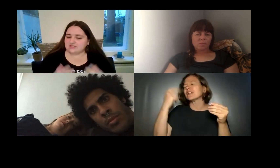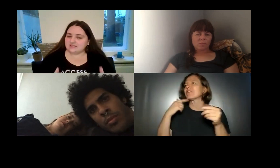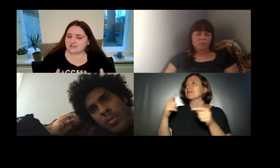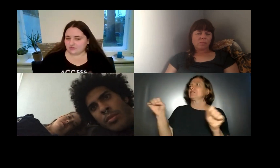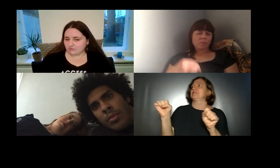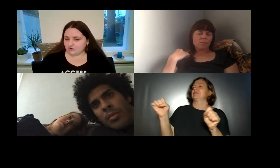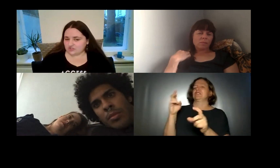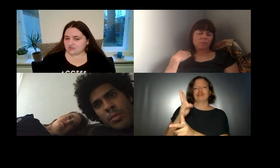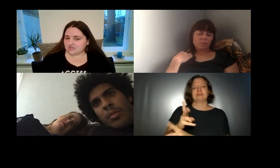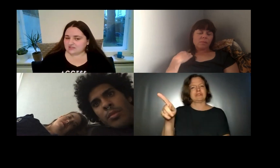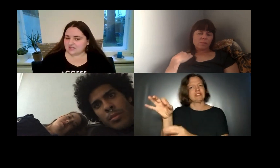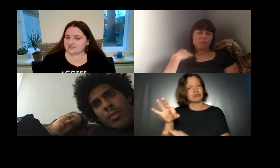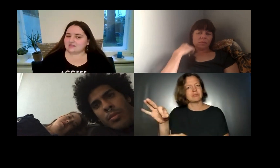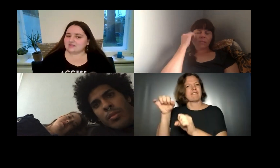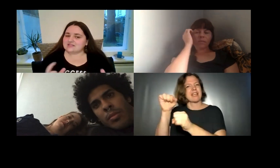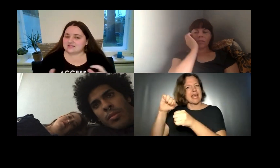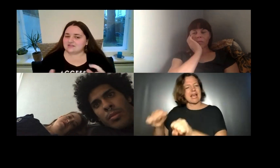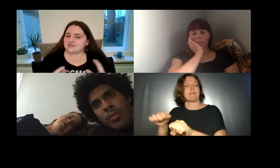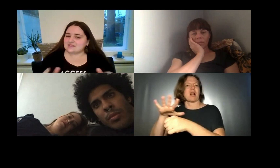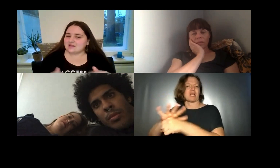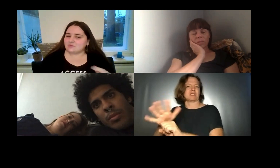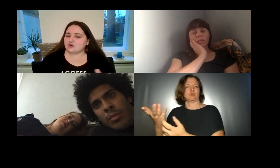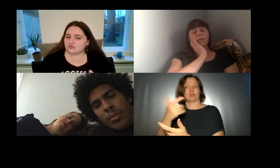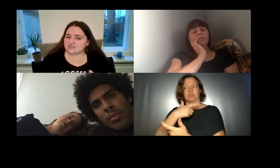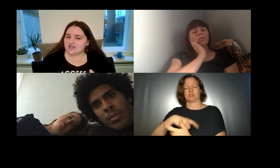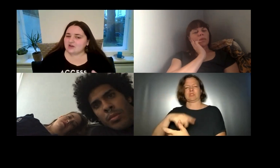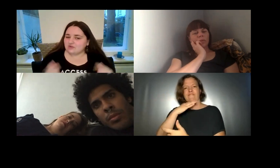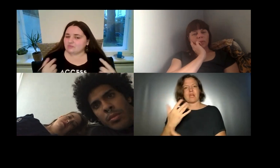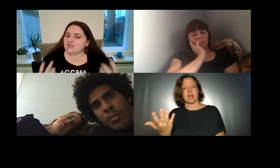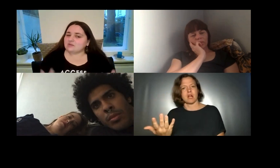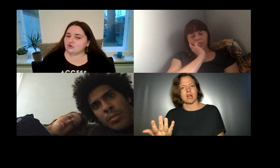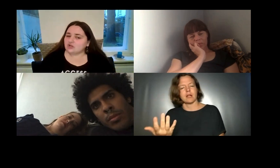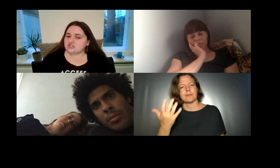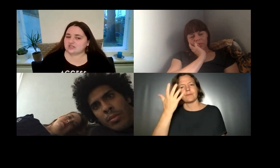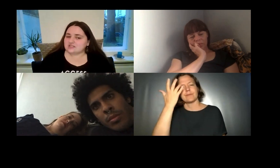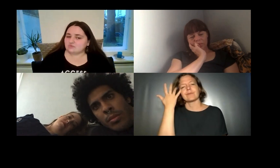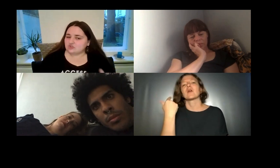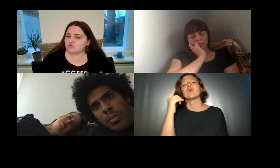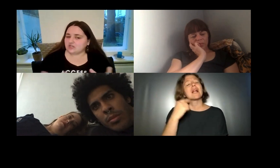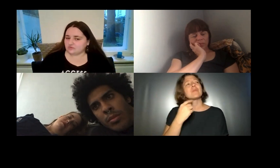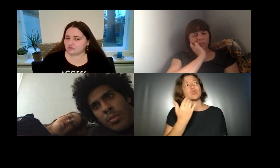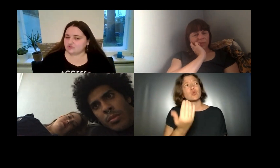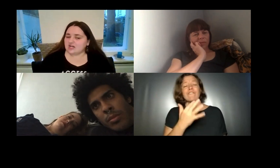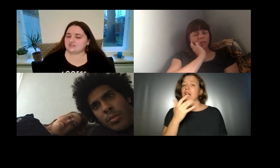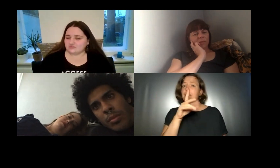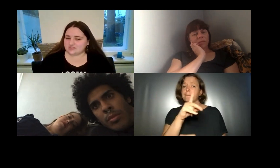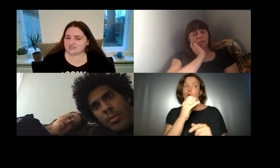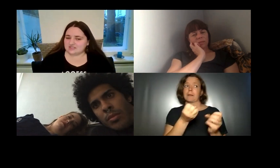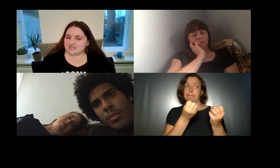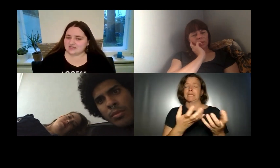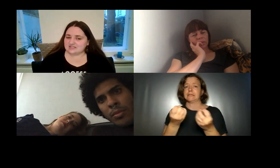on the project, might get. And I think the same goes with many projects we do and we try to facilitate.